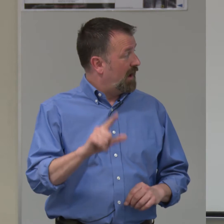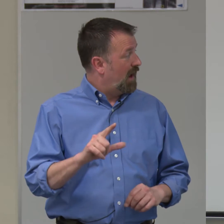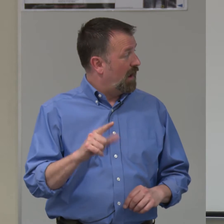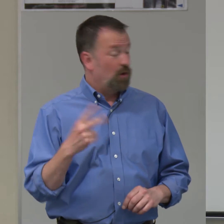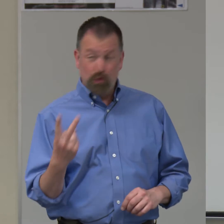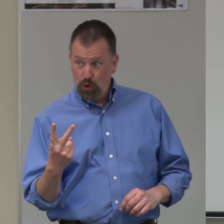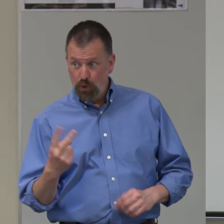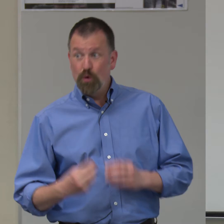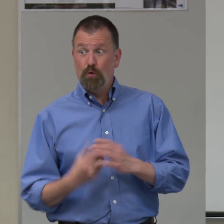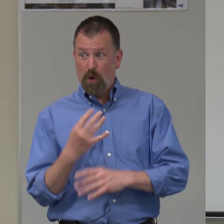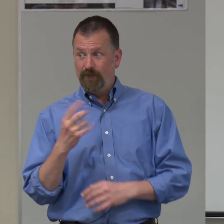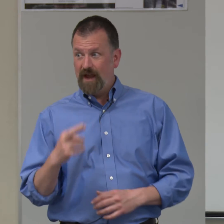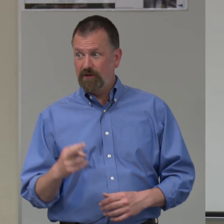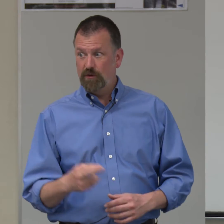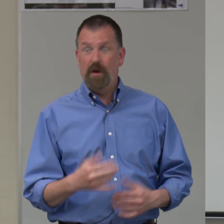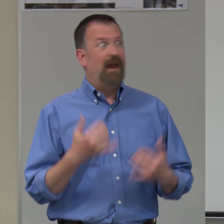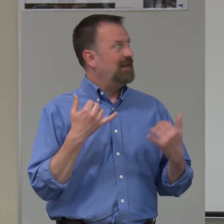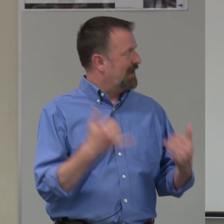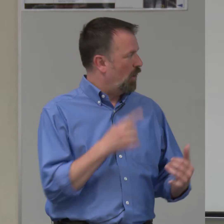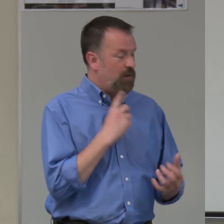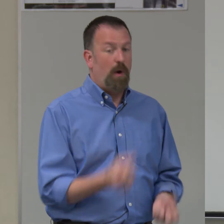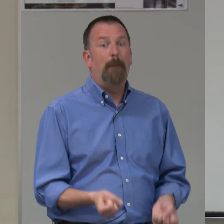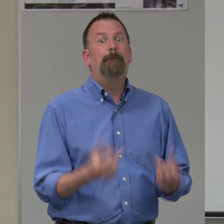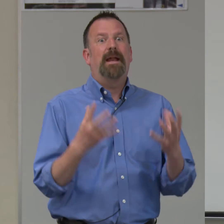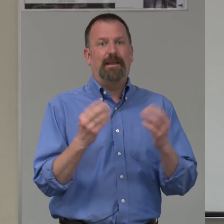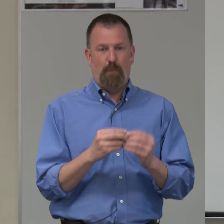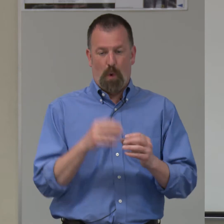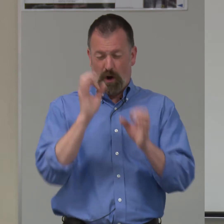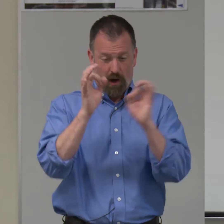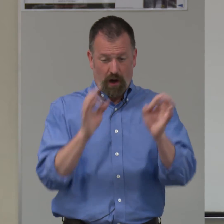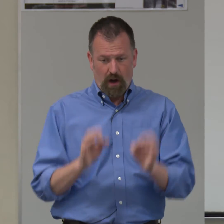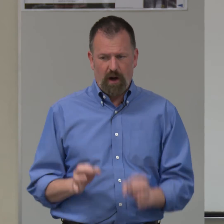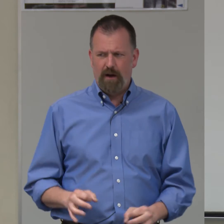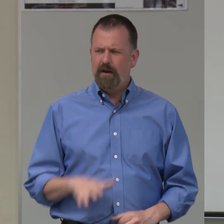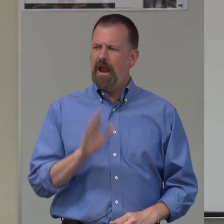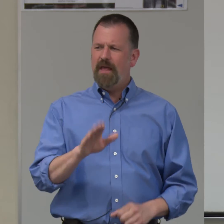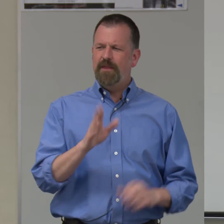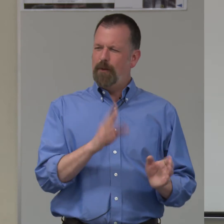you can see now that there are a lot more of these, and they have a very interesting pattern,